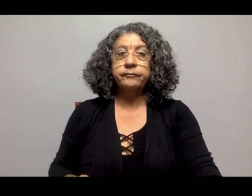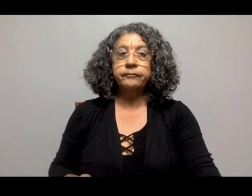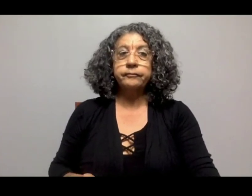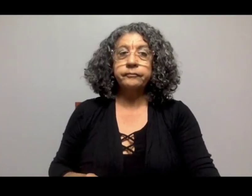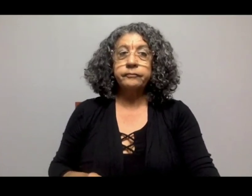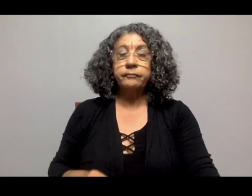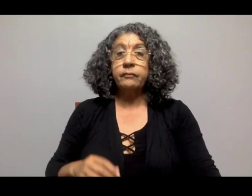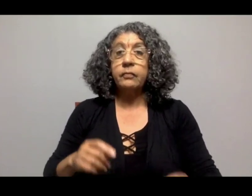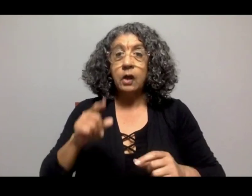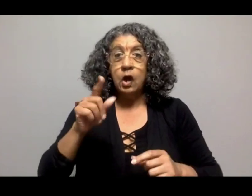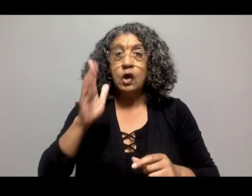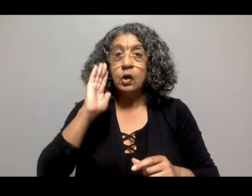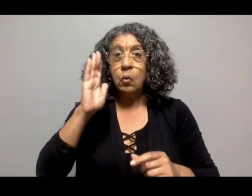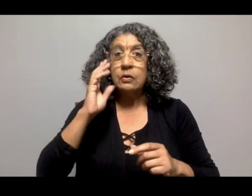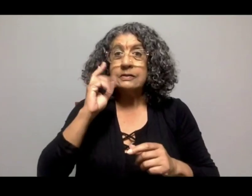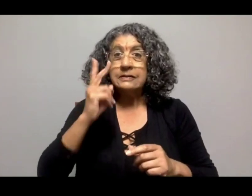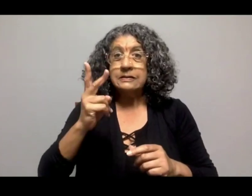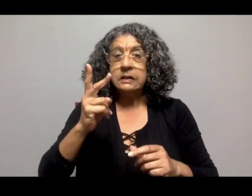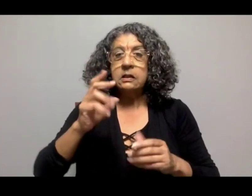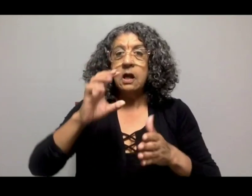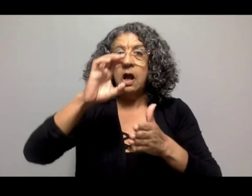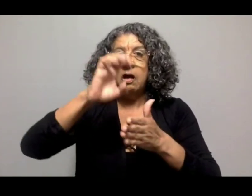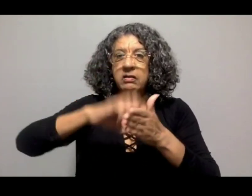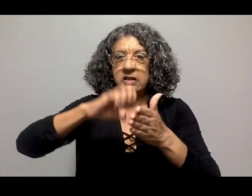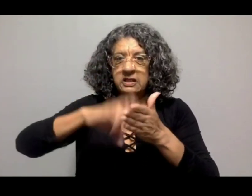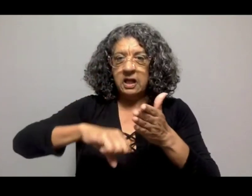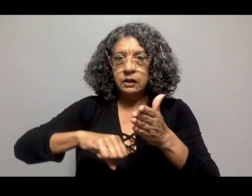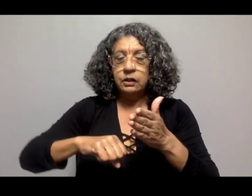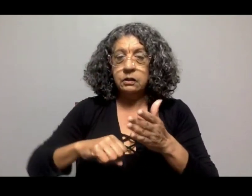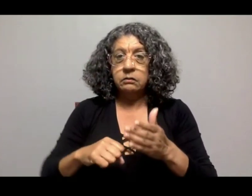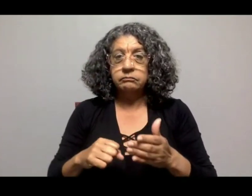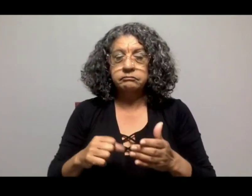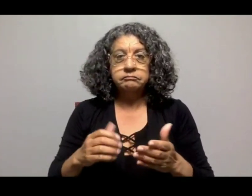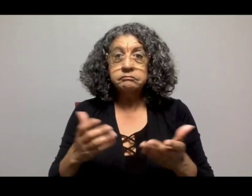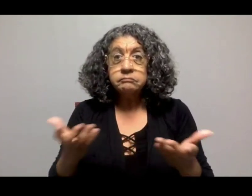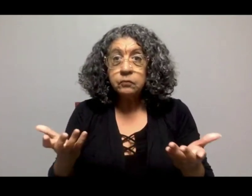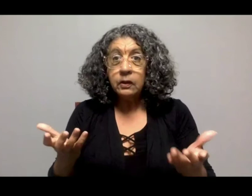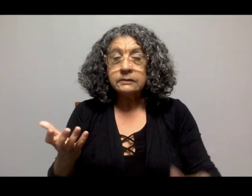You will see deductions from your pay.